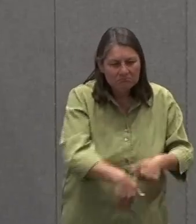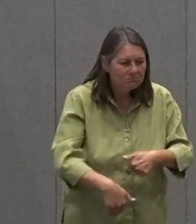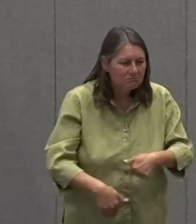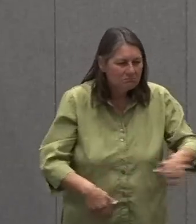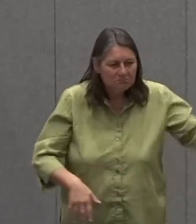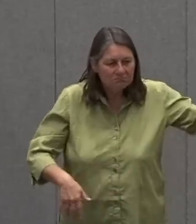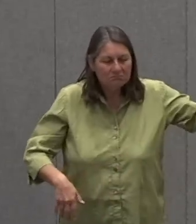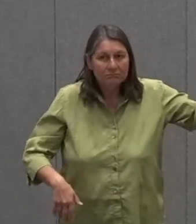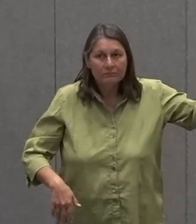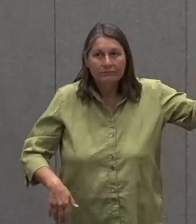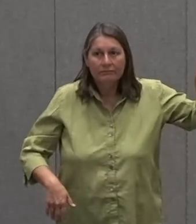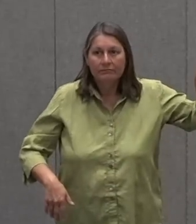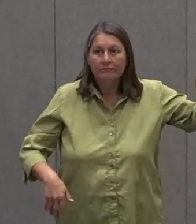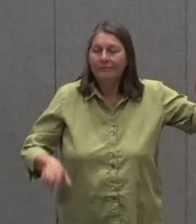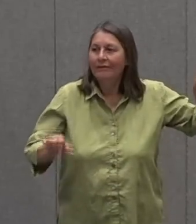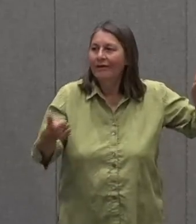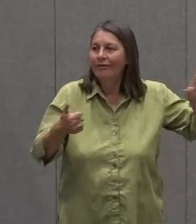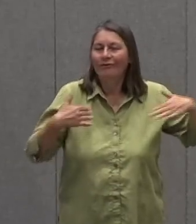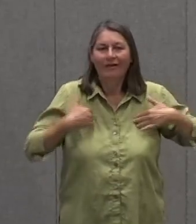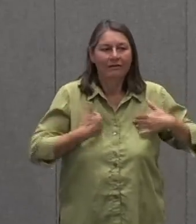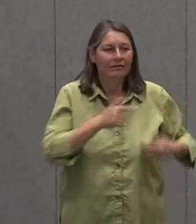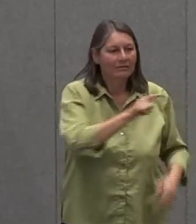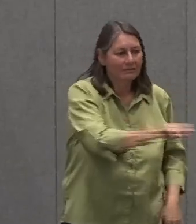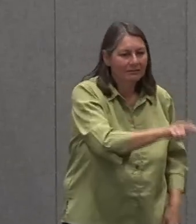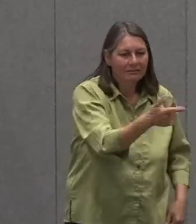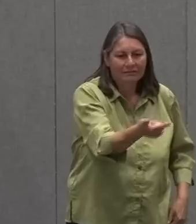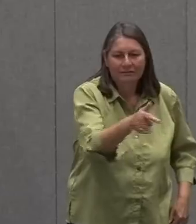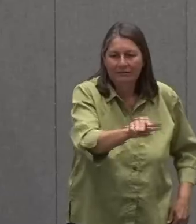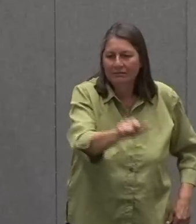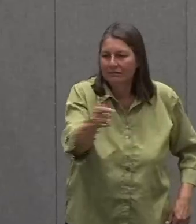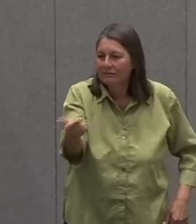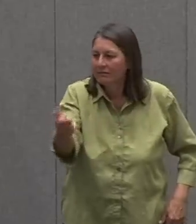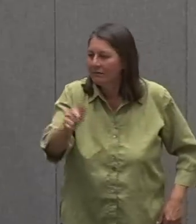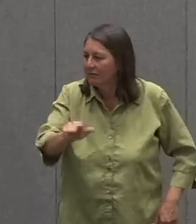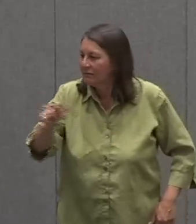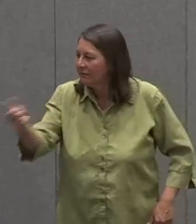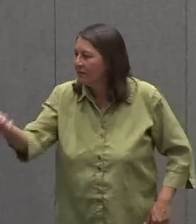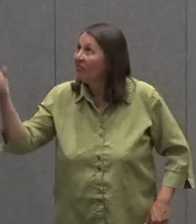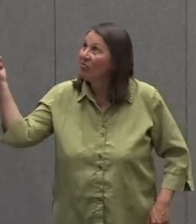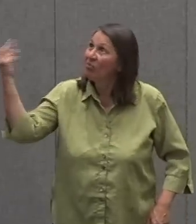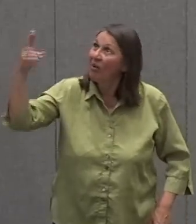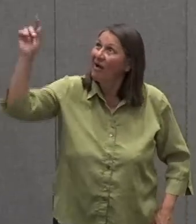One by one, the other animals tried to count to 10 while the spear was still in the air.